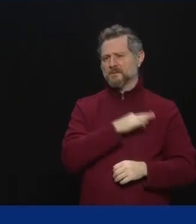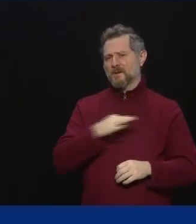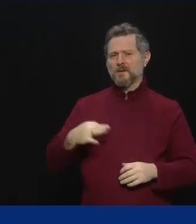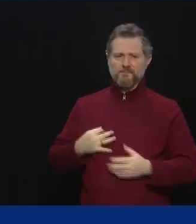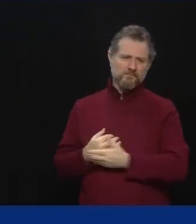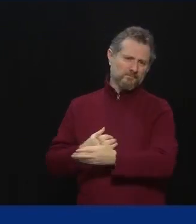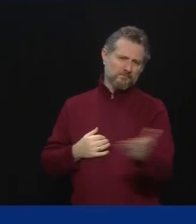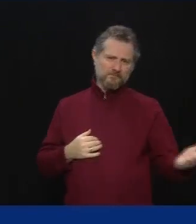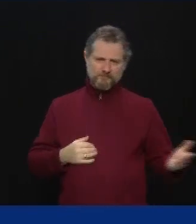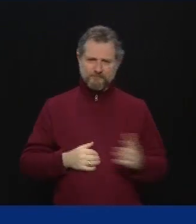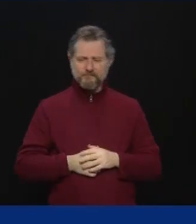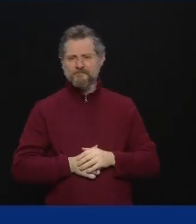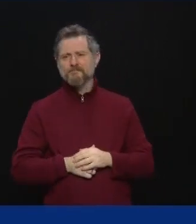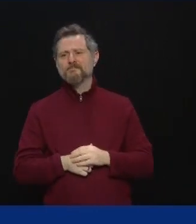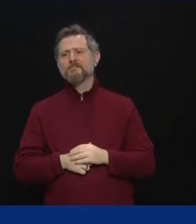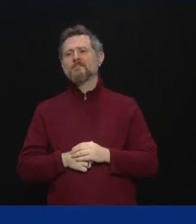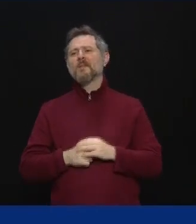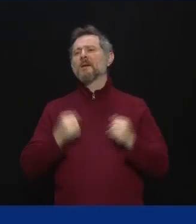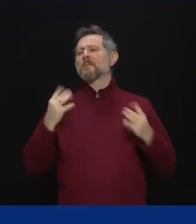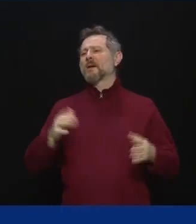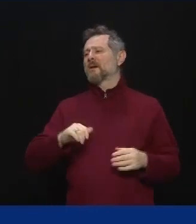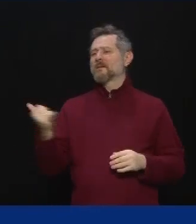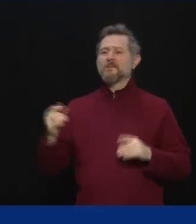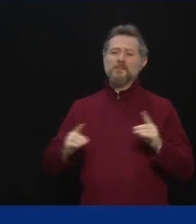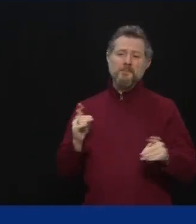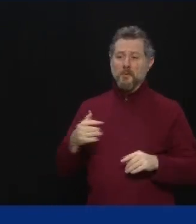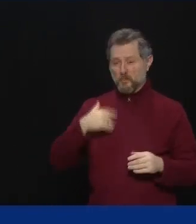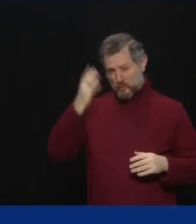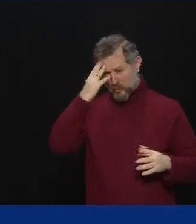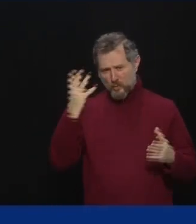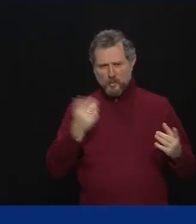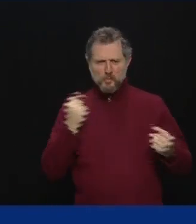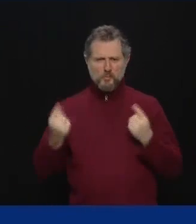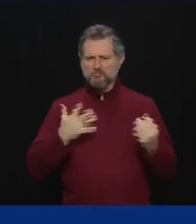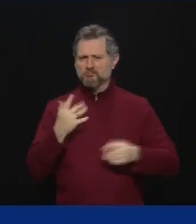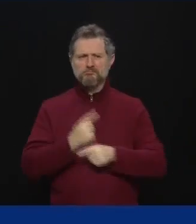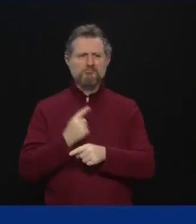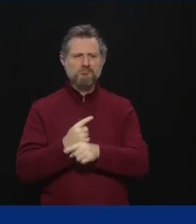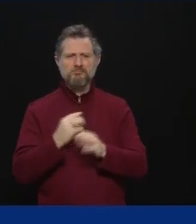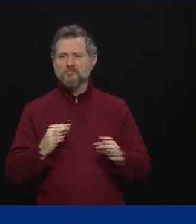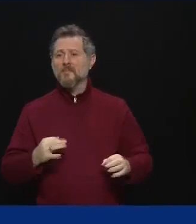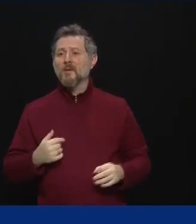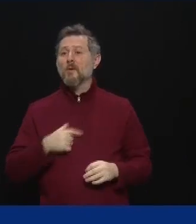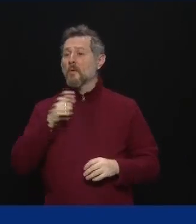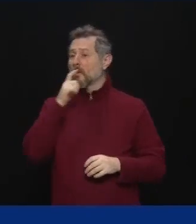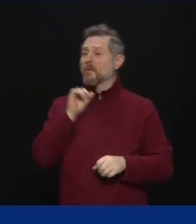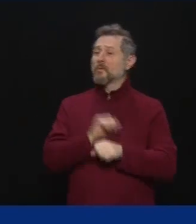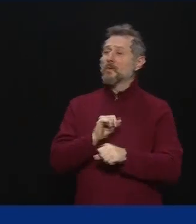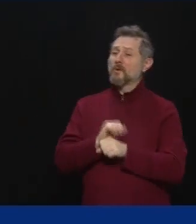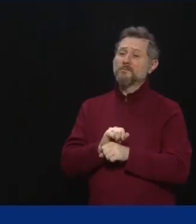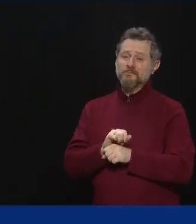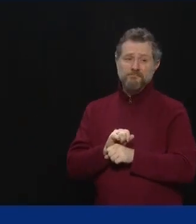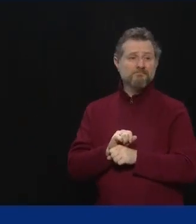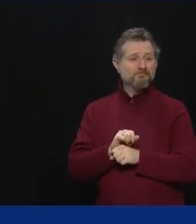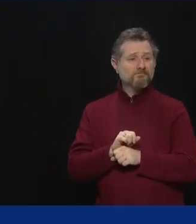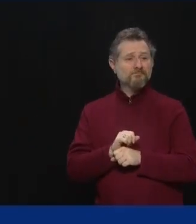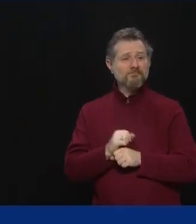PEOPLE ALIVE IN YOUR HOME STATE WE ARE GRATEFUL FOR OUR NATIONAL GUARD AND ALL THE STAFF AT THE VACCINATION SITES I VISITED AND SO MANY OTHER PEOPLE DOING THE